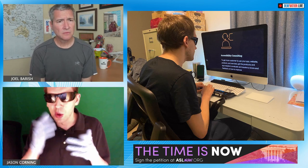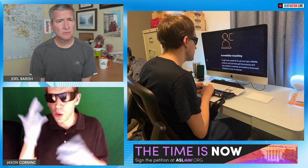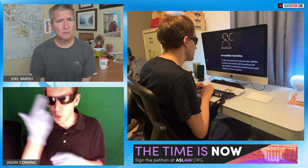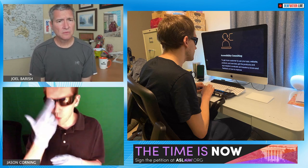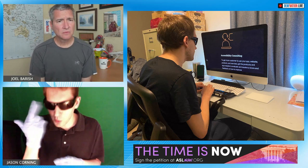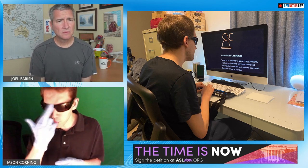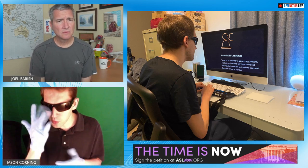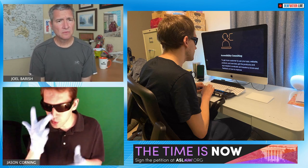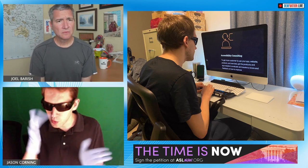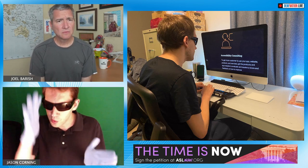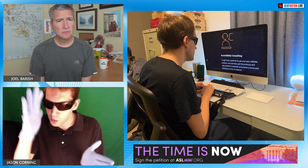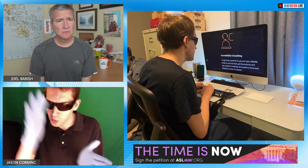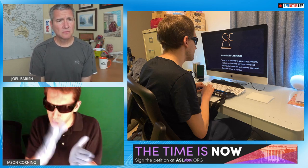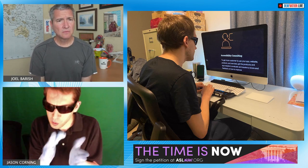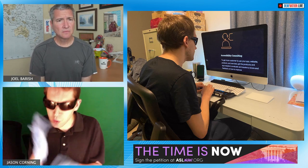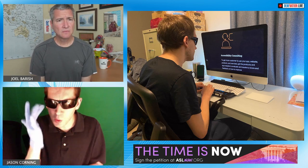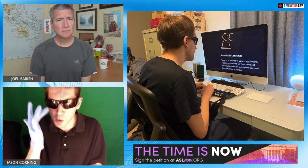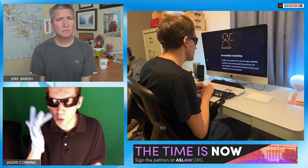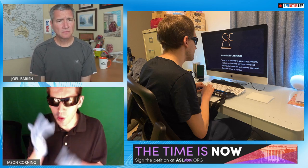that is right, the reason why it’s low